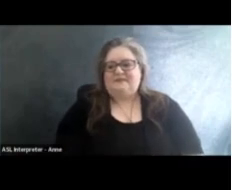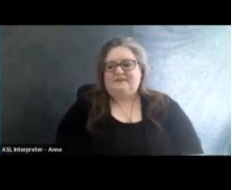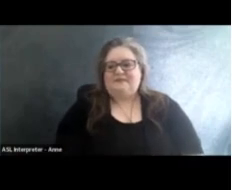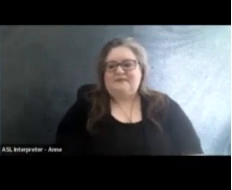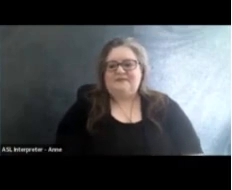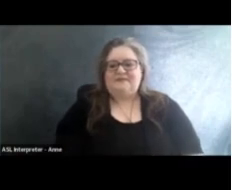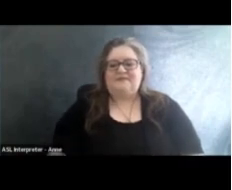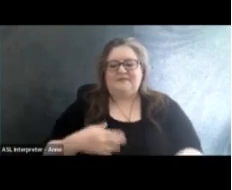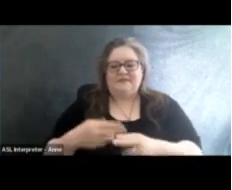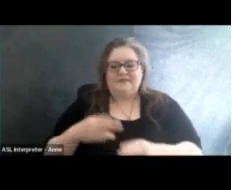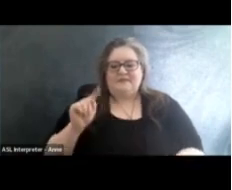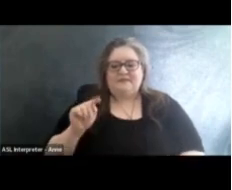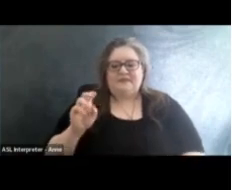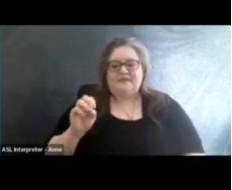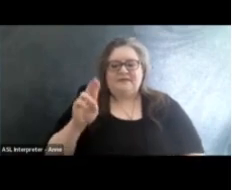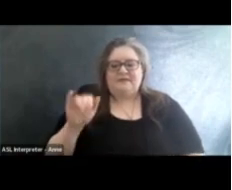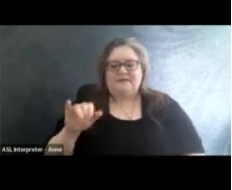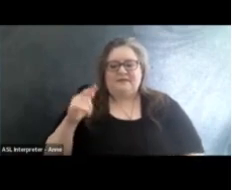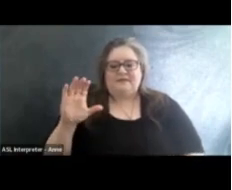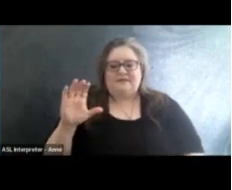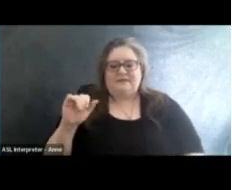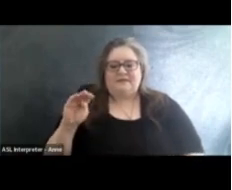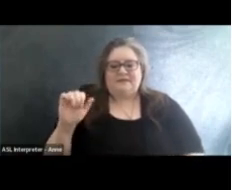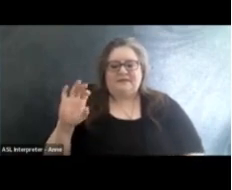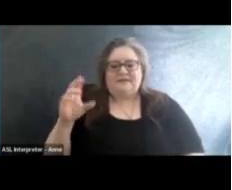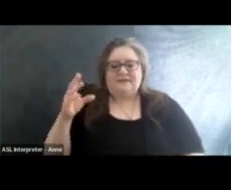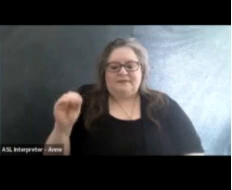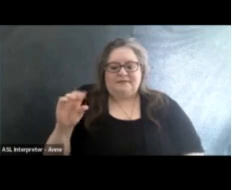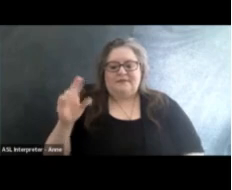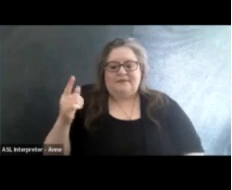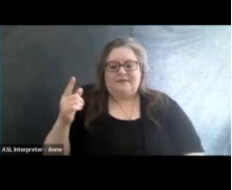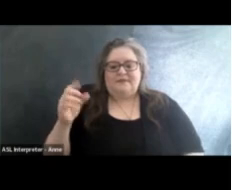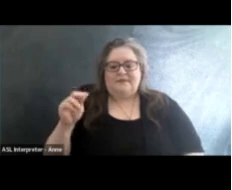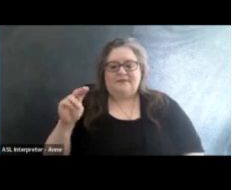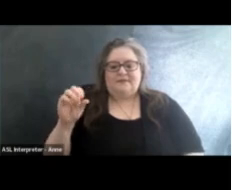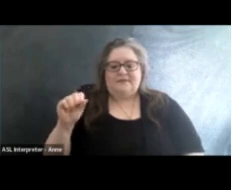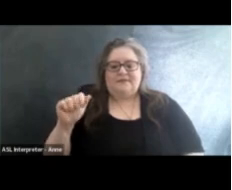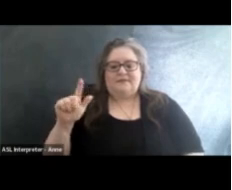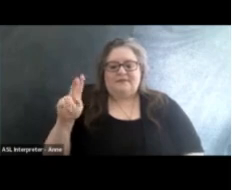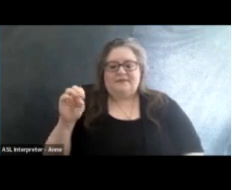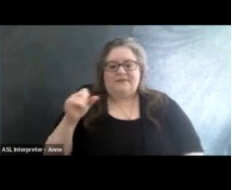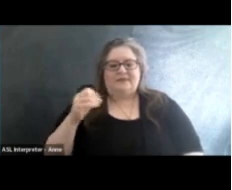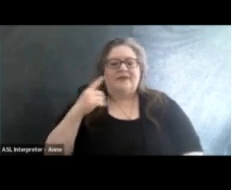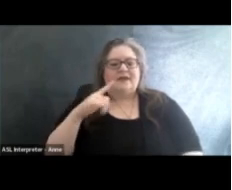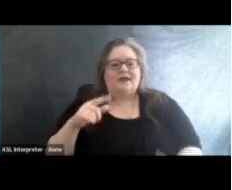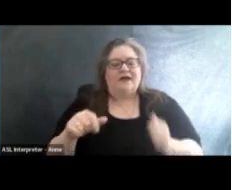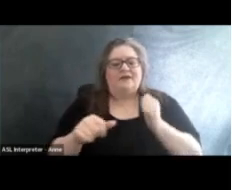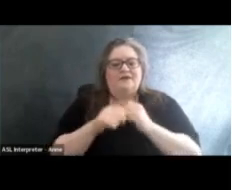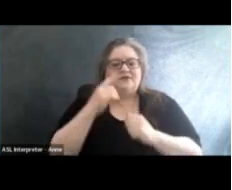name is Terry Camacho Gonsalves, and I am the Project Director for the Technical Assistance the Traumatic Brain Injury Technical Assistance and Resource Center